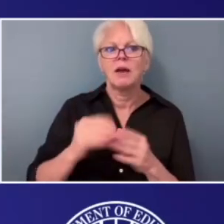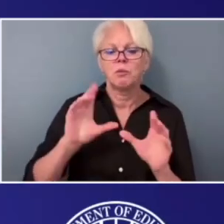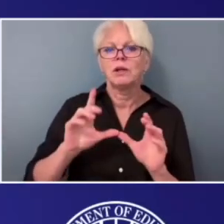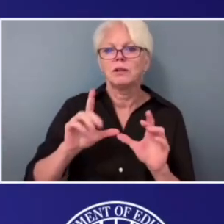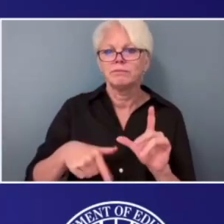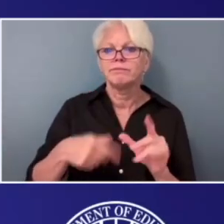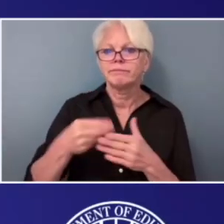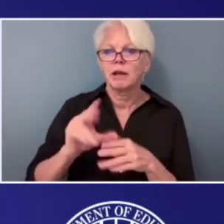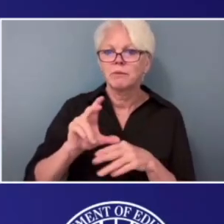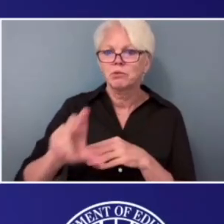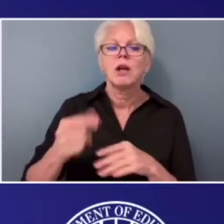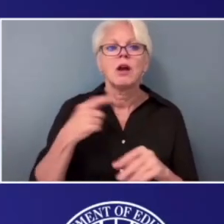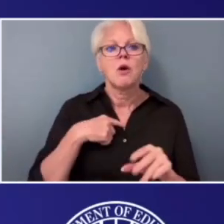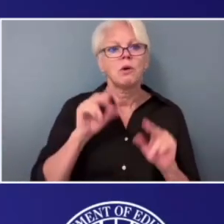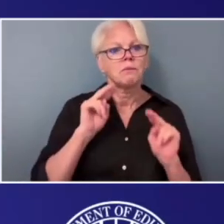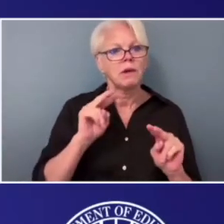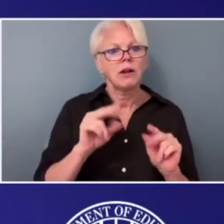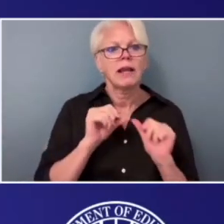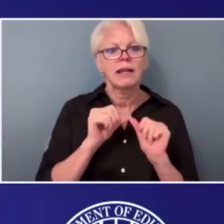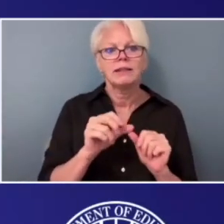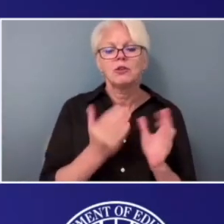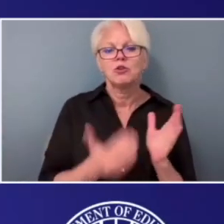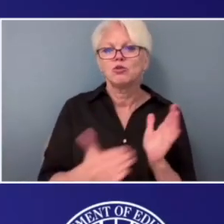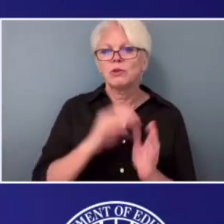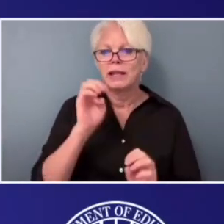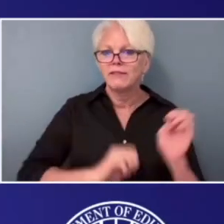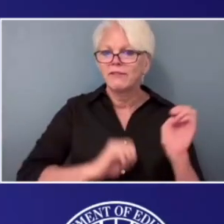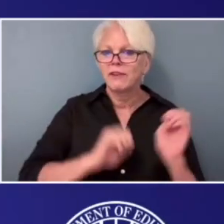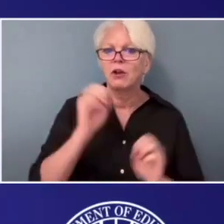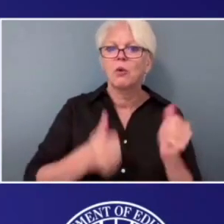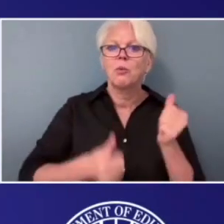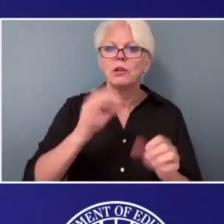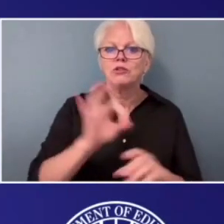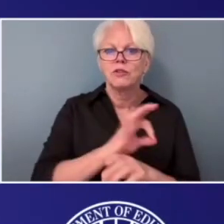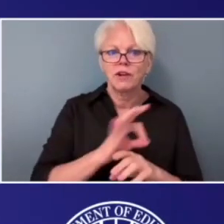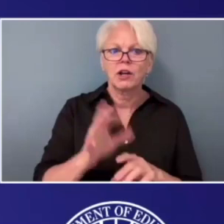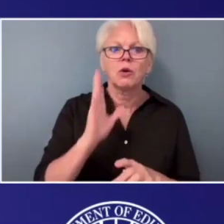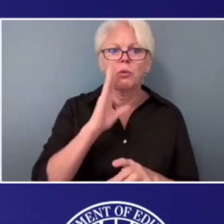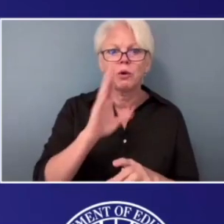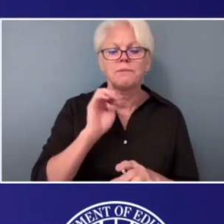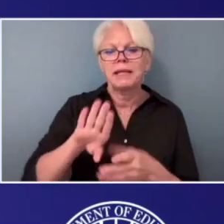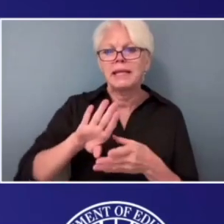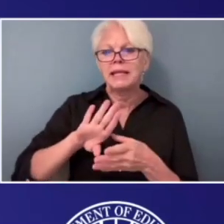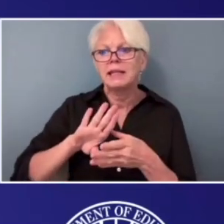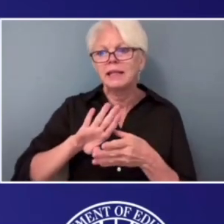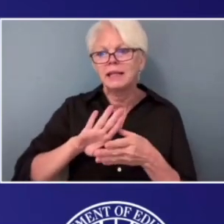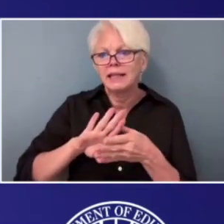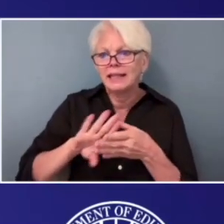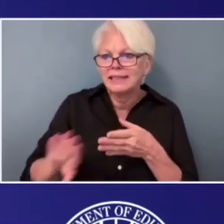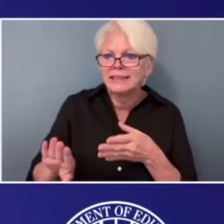continuously reevaluate what functions would be exempt or accepted from a